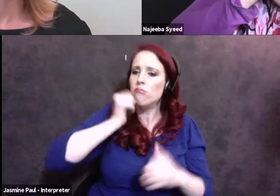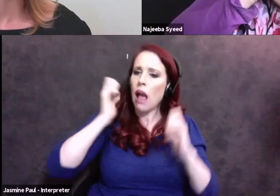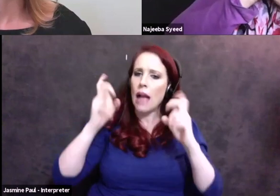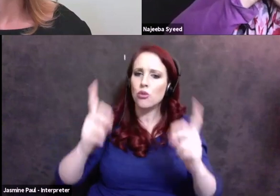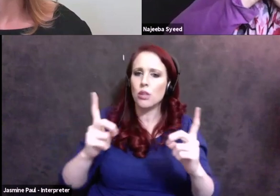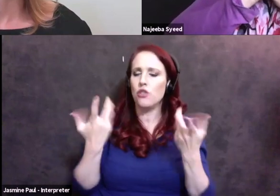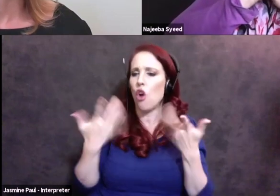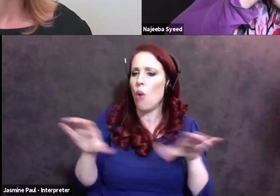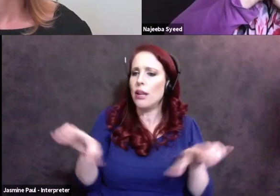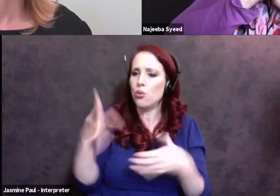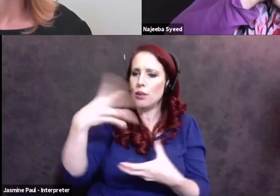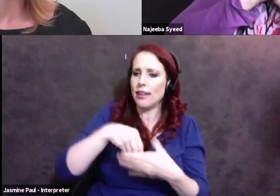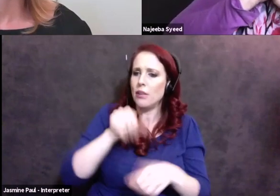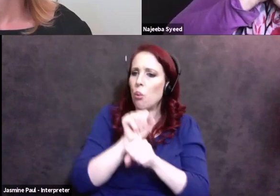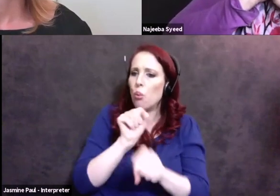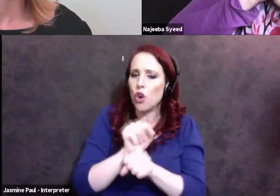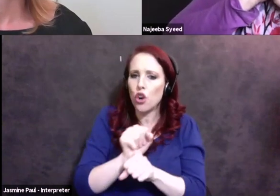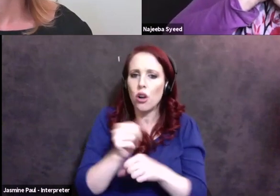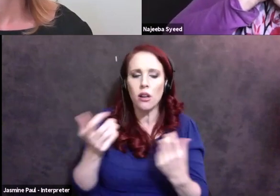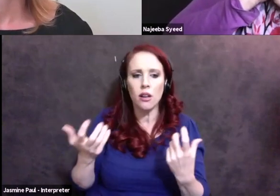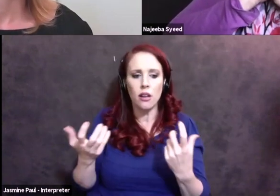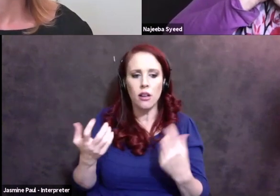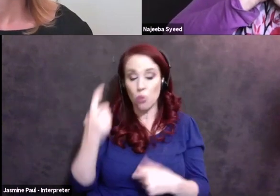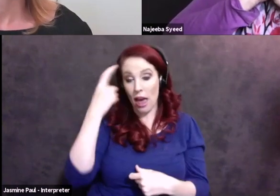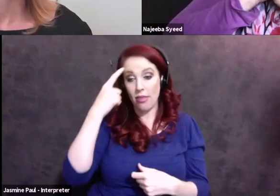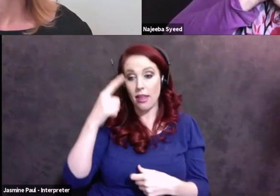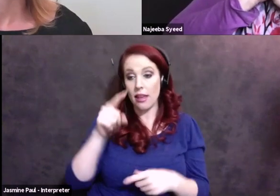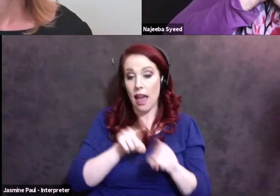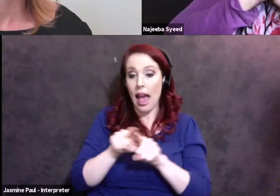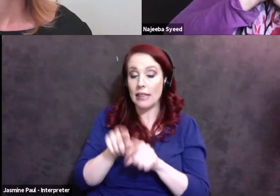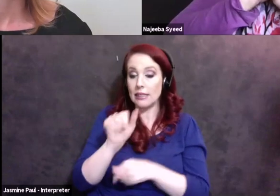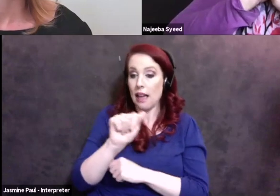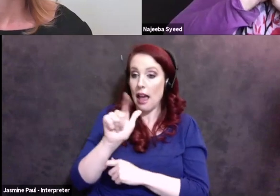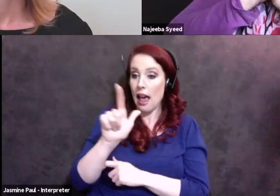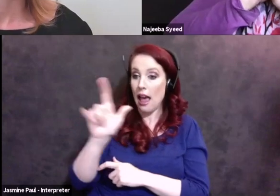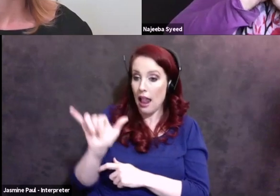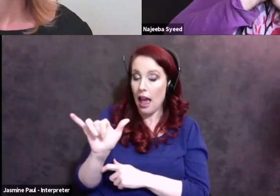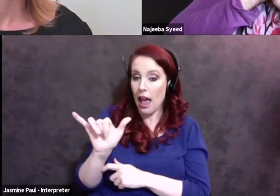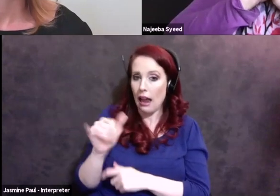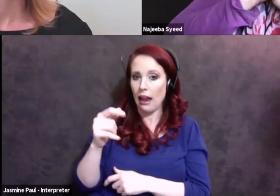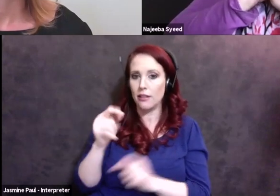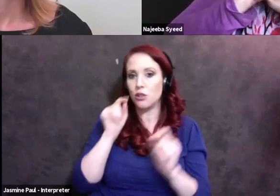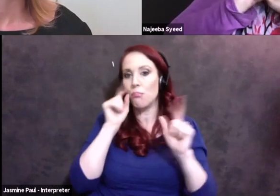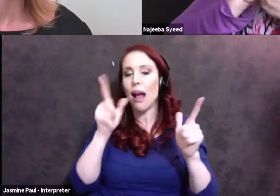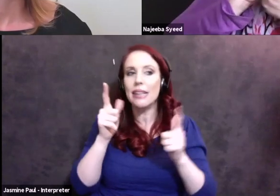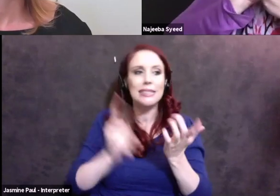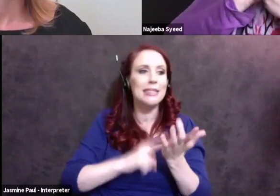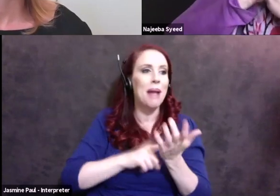within the workplace. I think as an ally it is surprising sometimes people think what what's more helpful is to